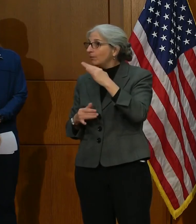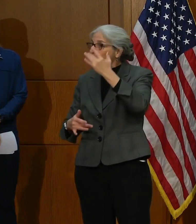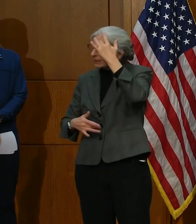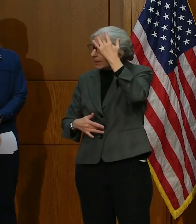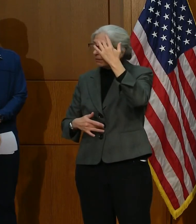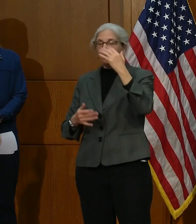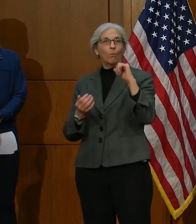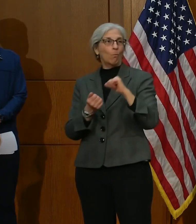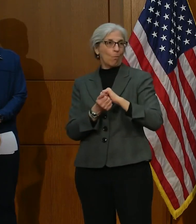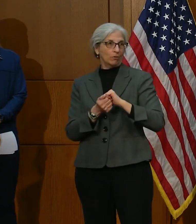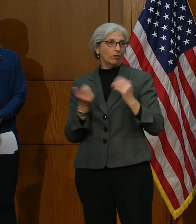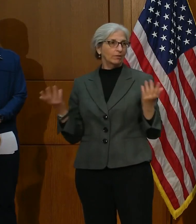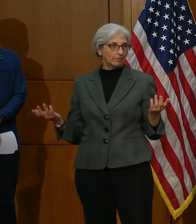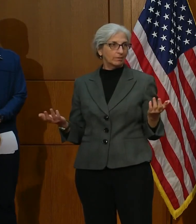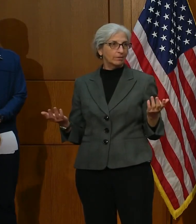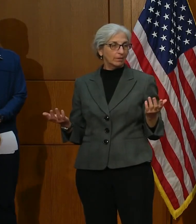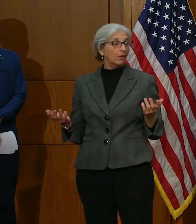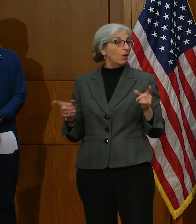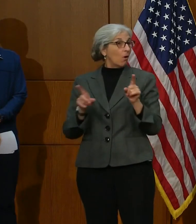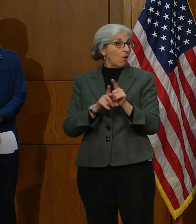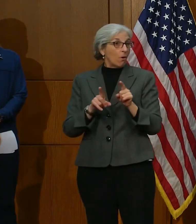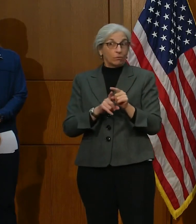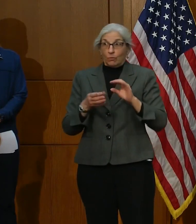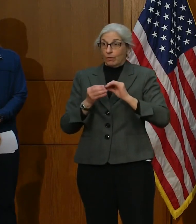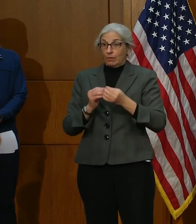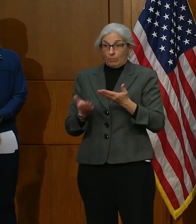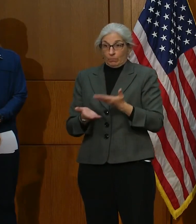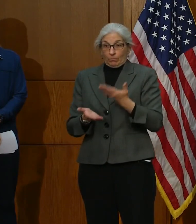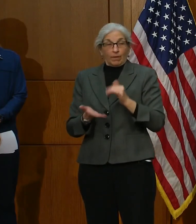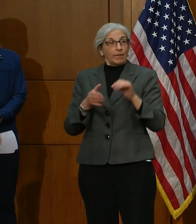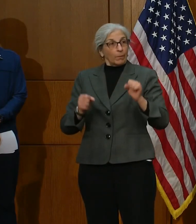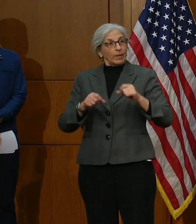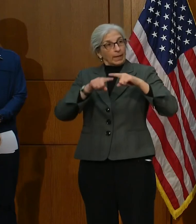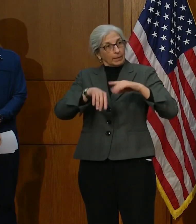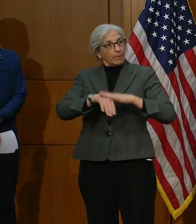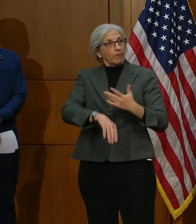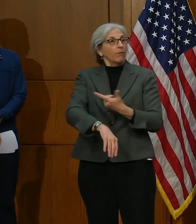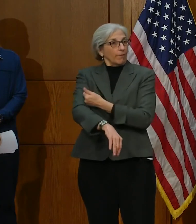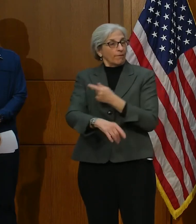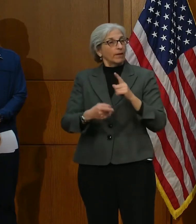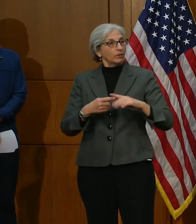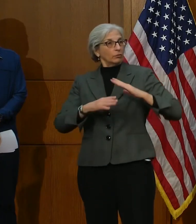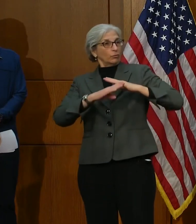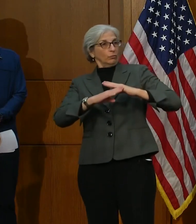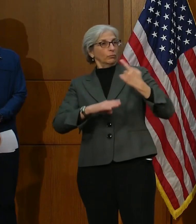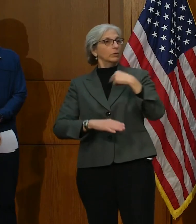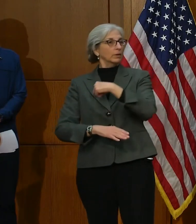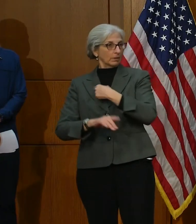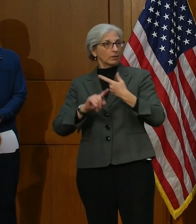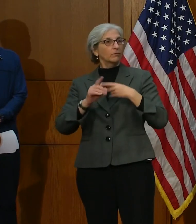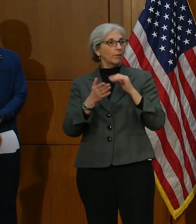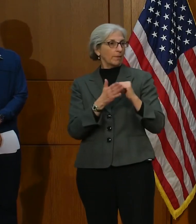HOME WHEN YOU'RE SICK, SOCIAL DISTANCE. WATCH YOUR HANDS. WE CAN ALSO RELY A TRUCE WITH THE